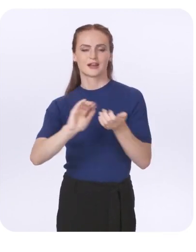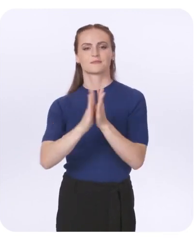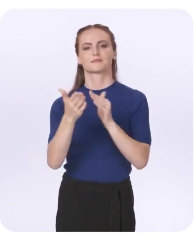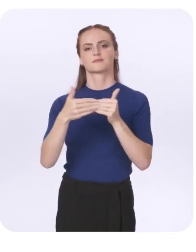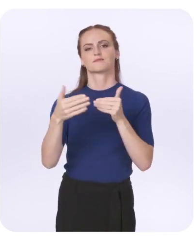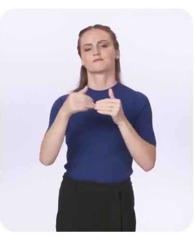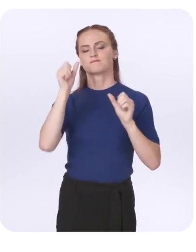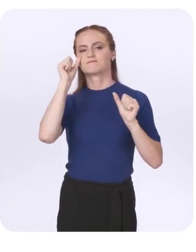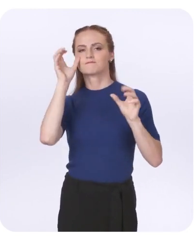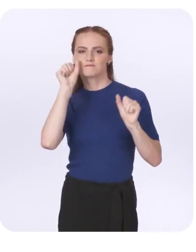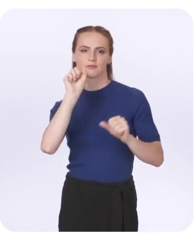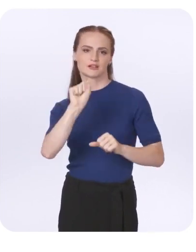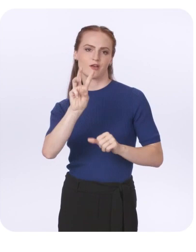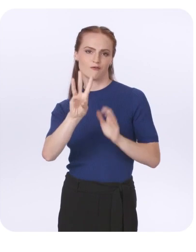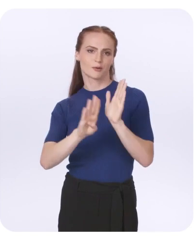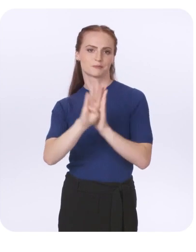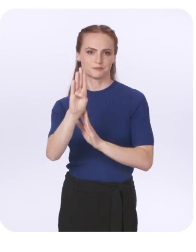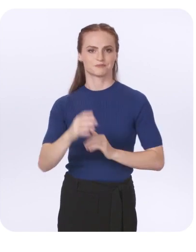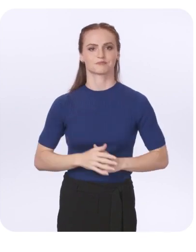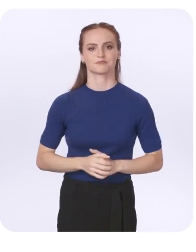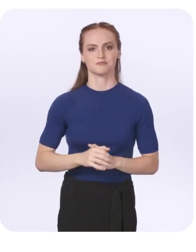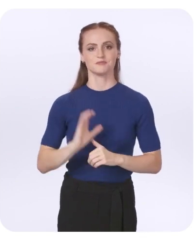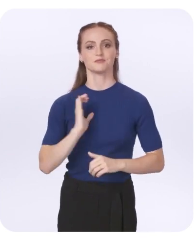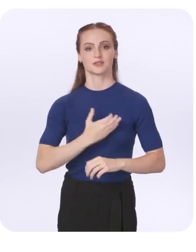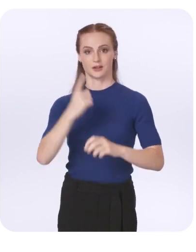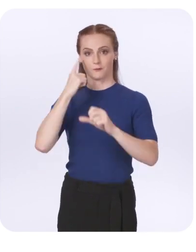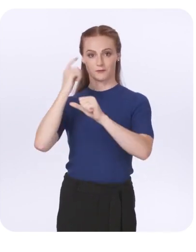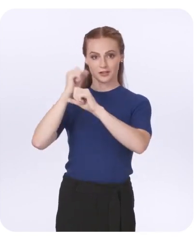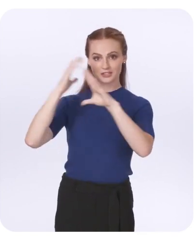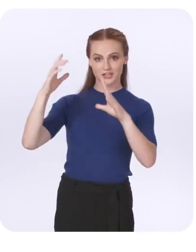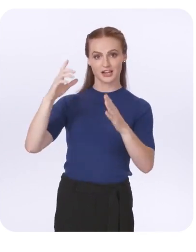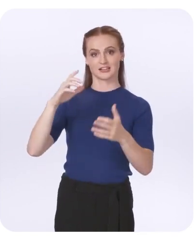Our vision and realization of Code Llama’s potential also cannot just be realized